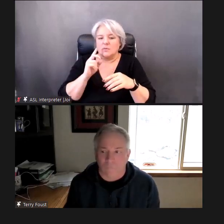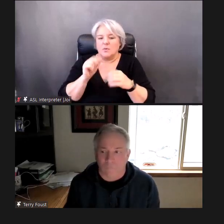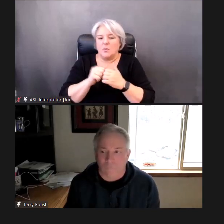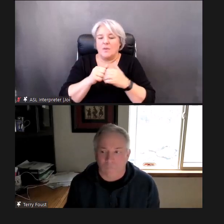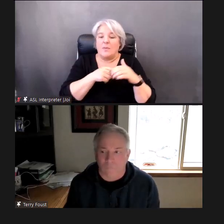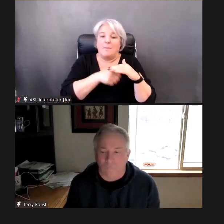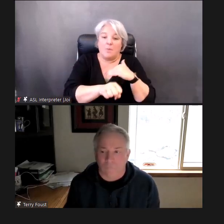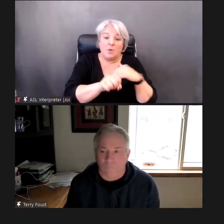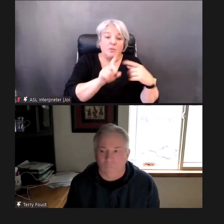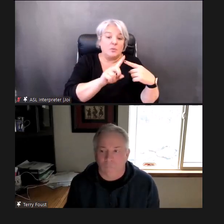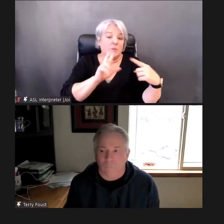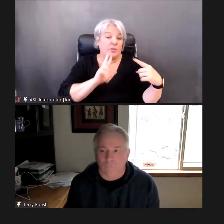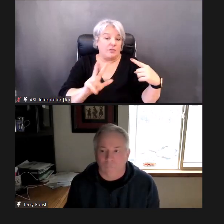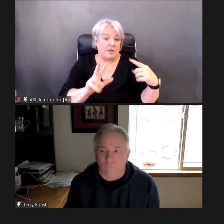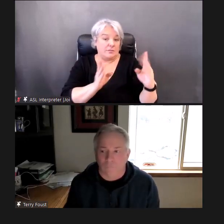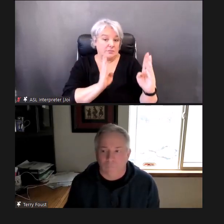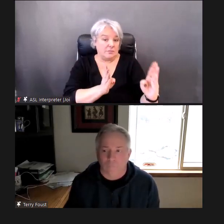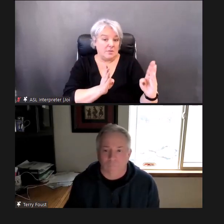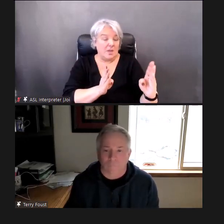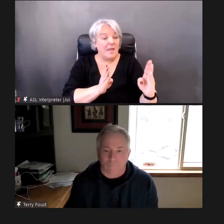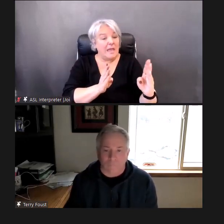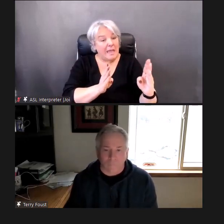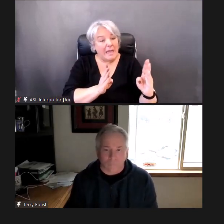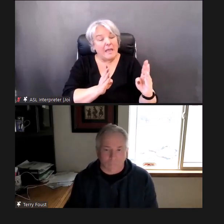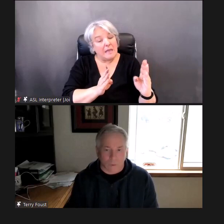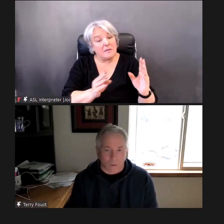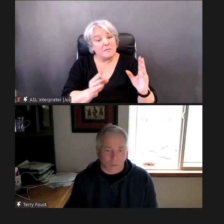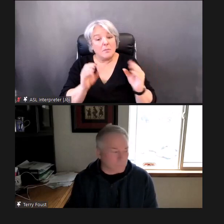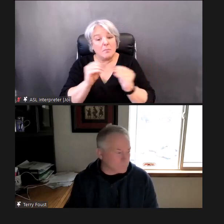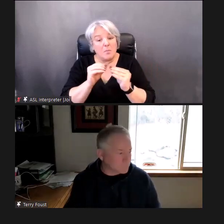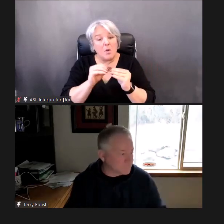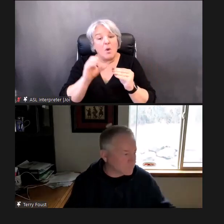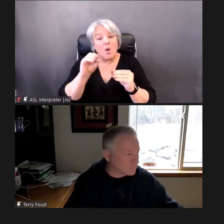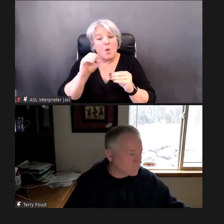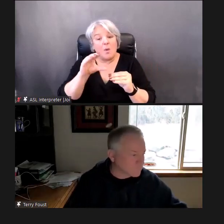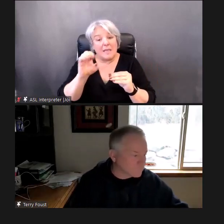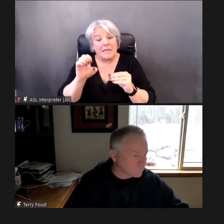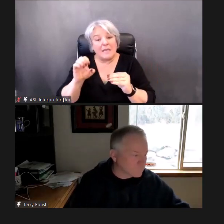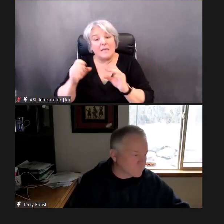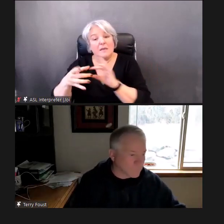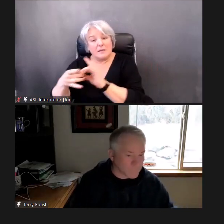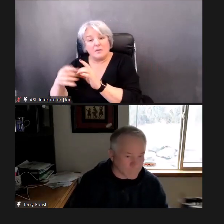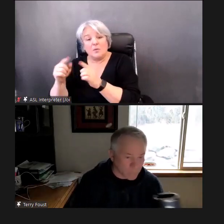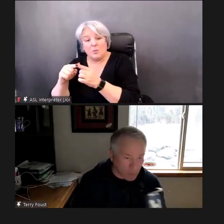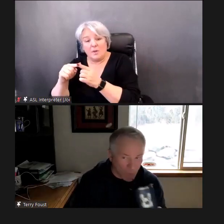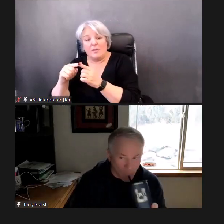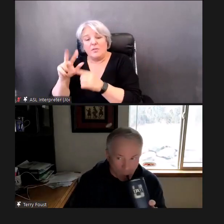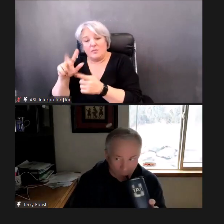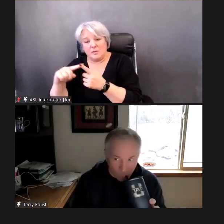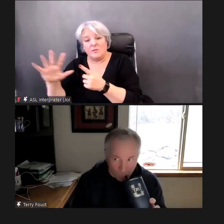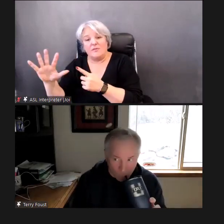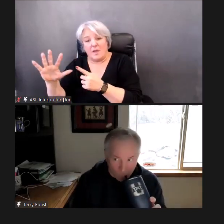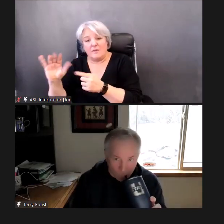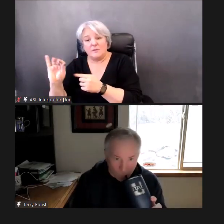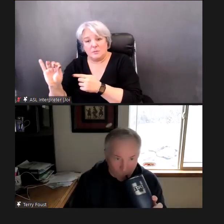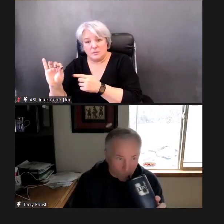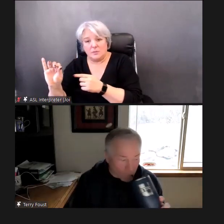olds and increasingly with three to five